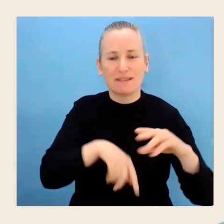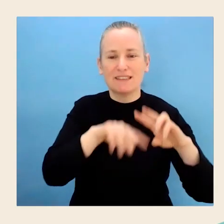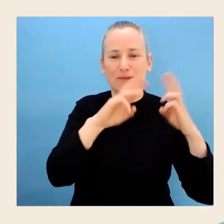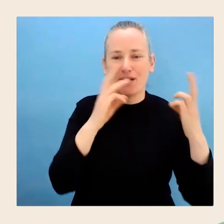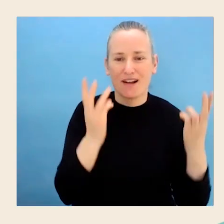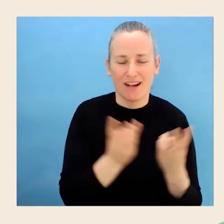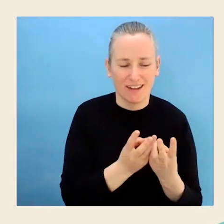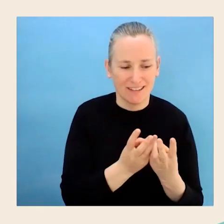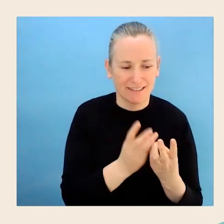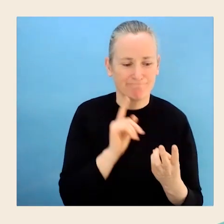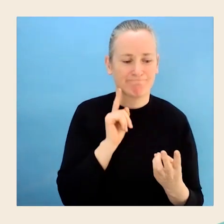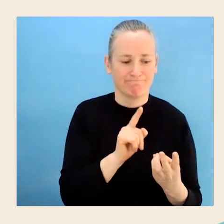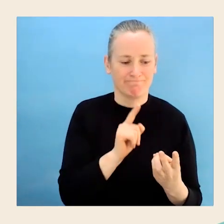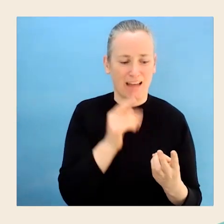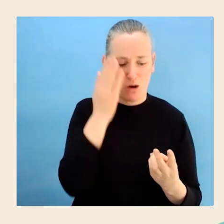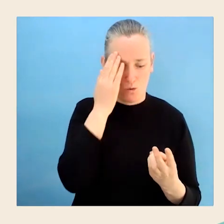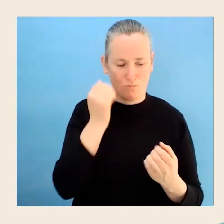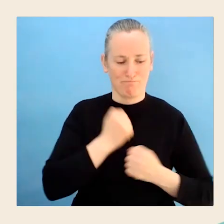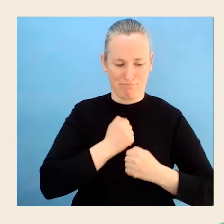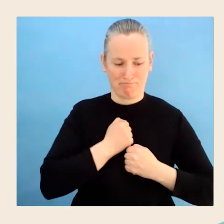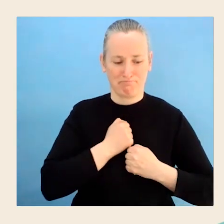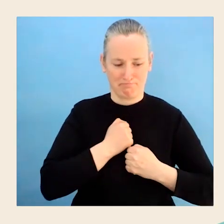and I knew that that's where I wanted to stay.